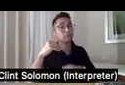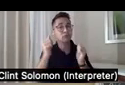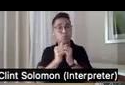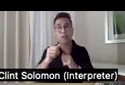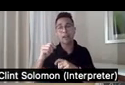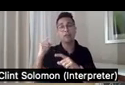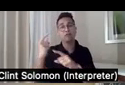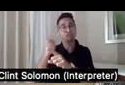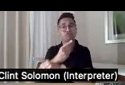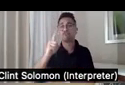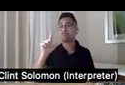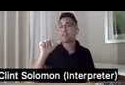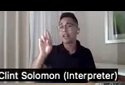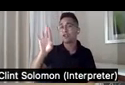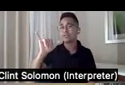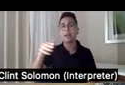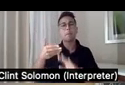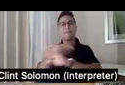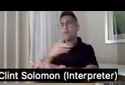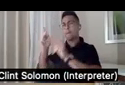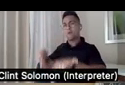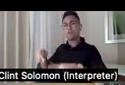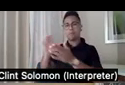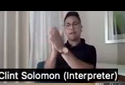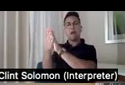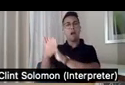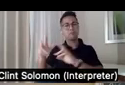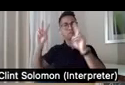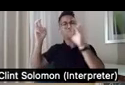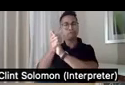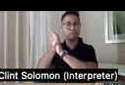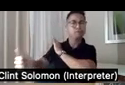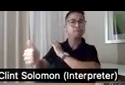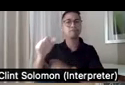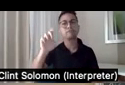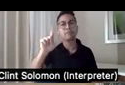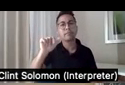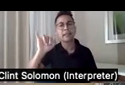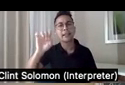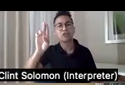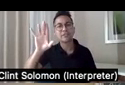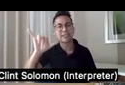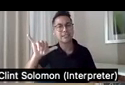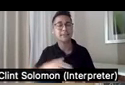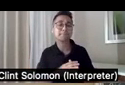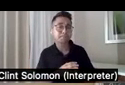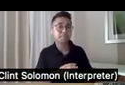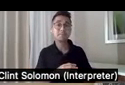long before we are linguistic ourselves literacy lessons for all of us